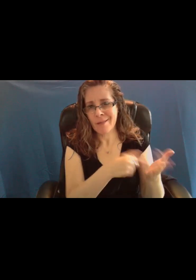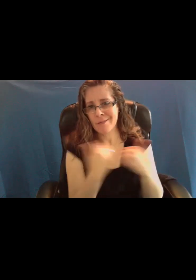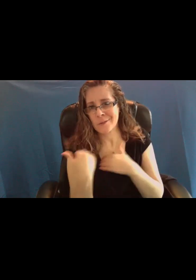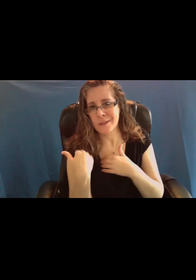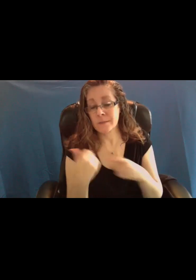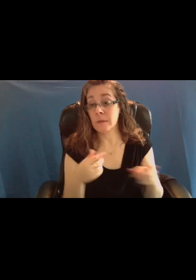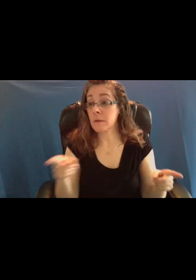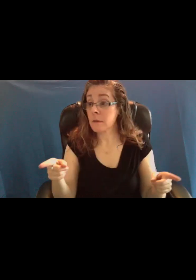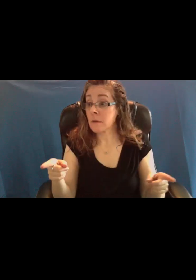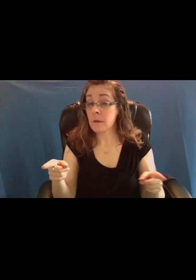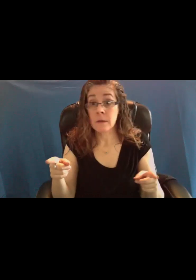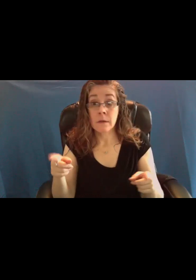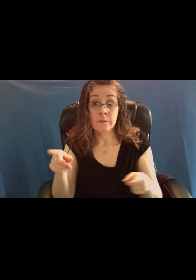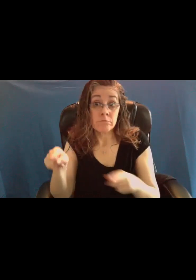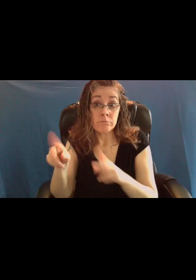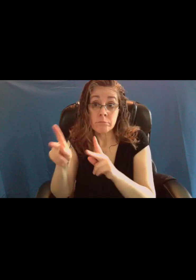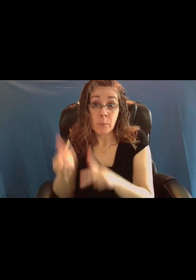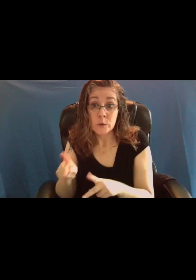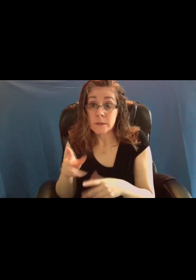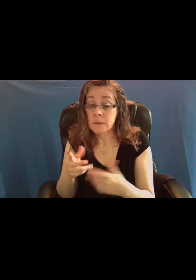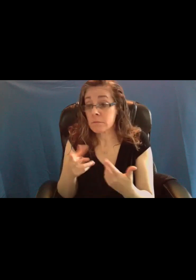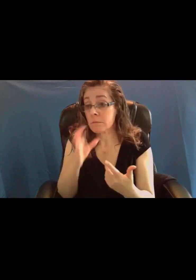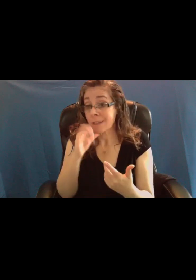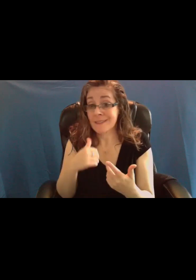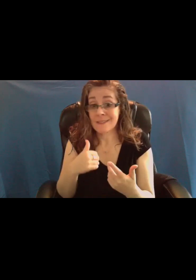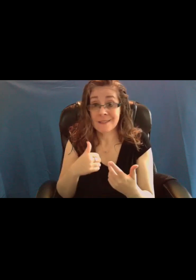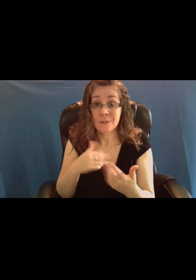doesn't read print, for whatever reason, said, you know,